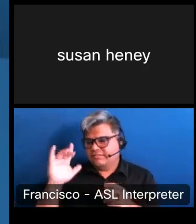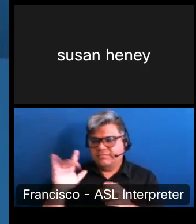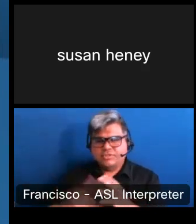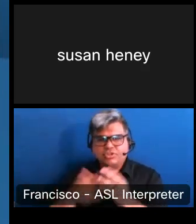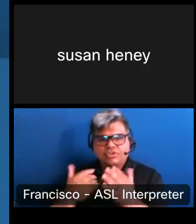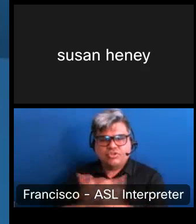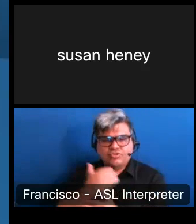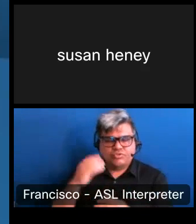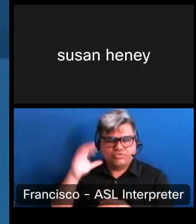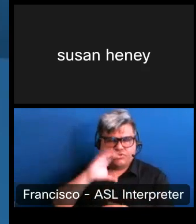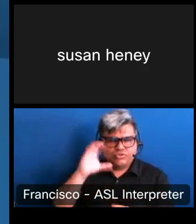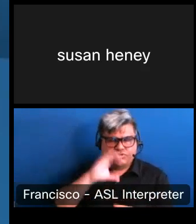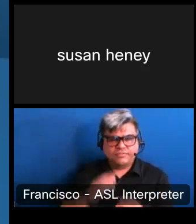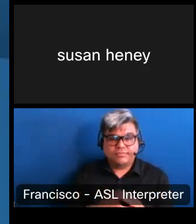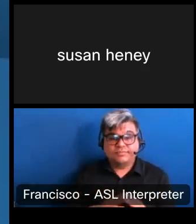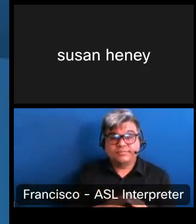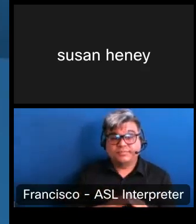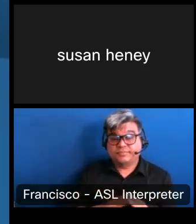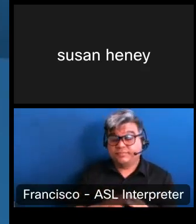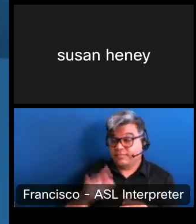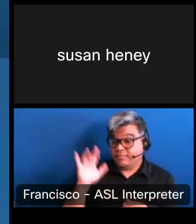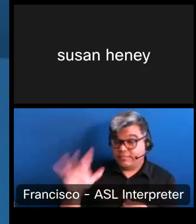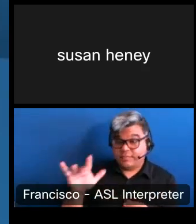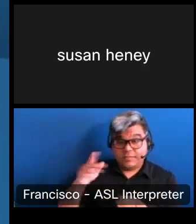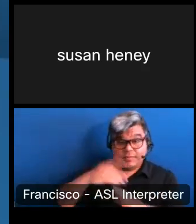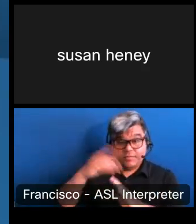Clicking on a program or survey listing will take you to its respective website